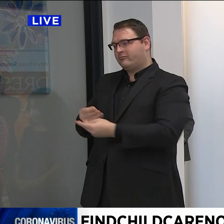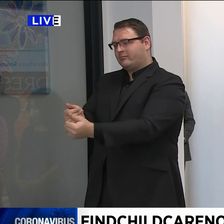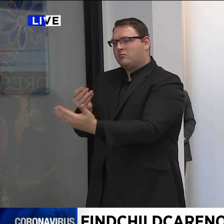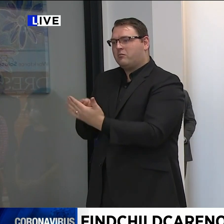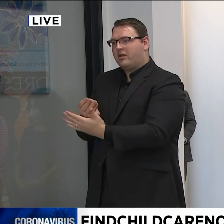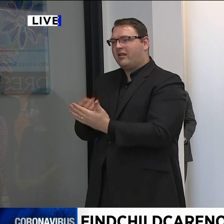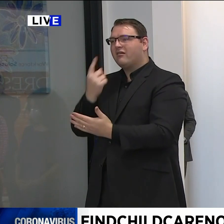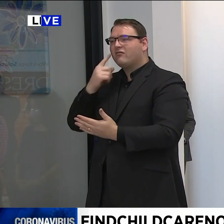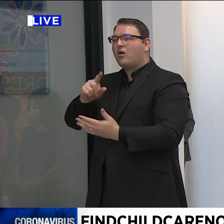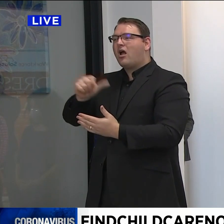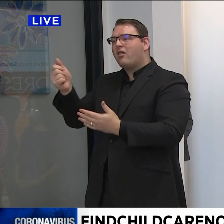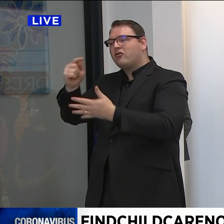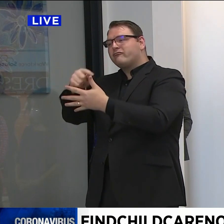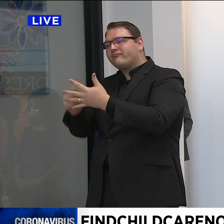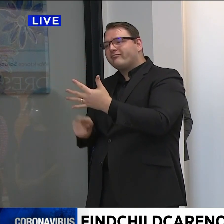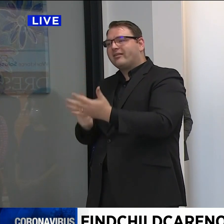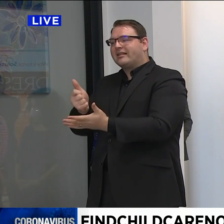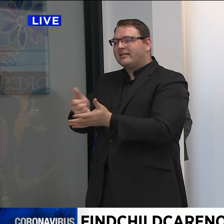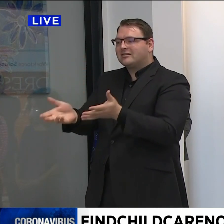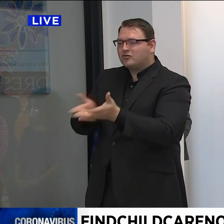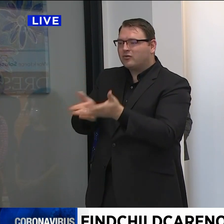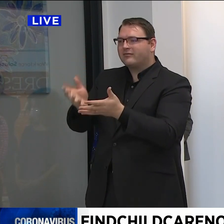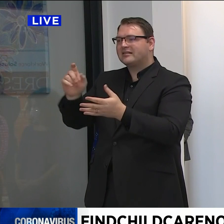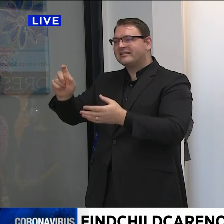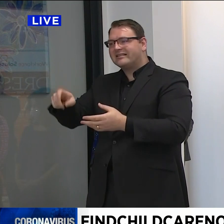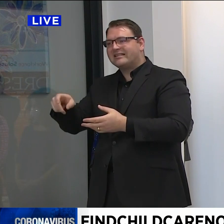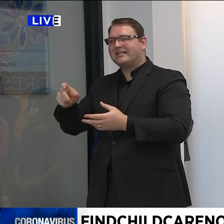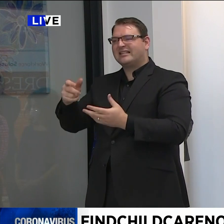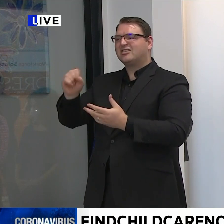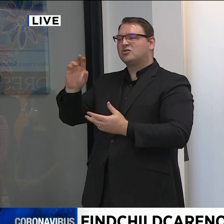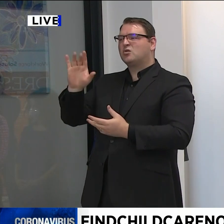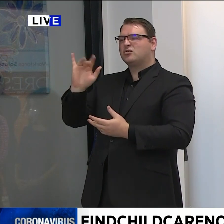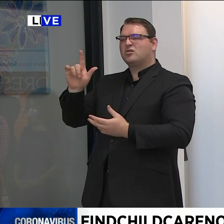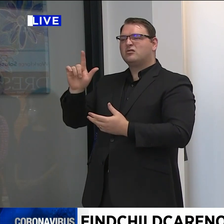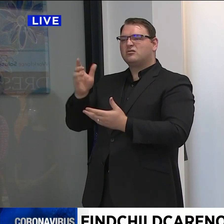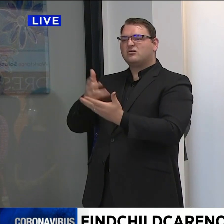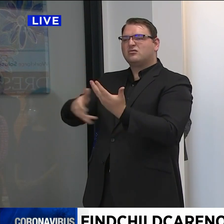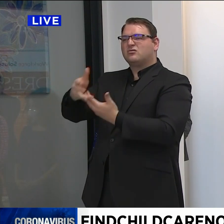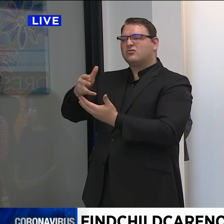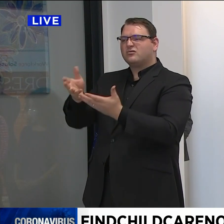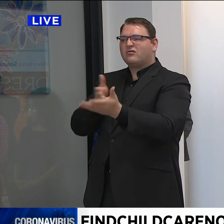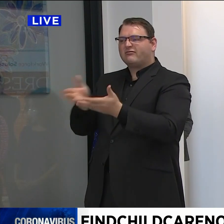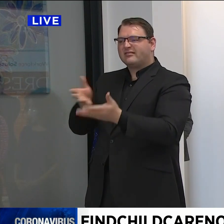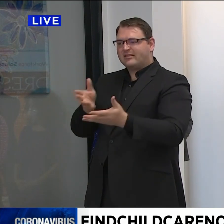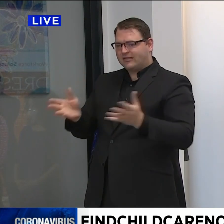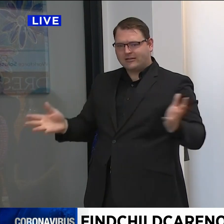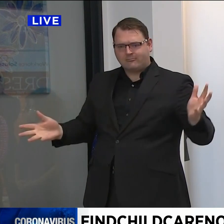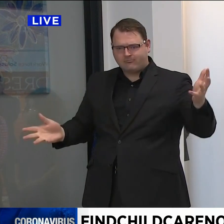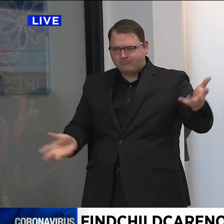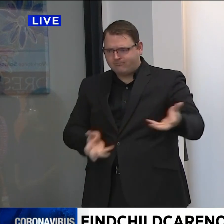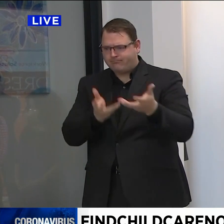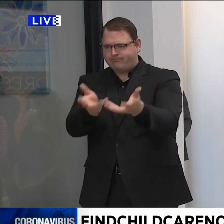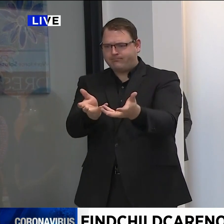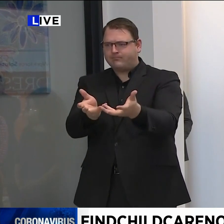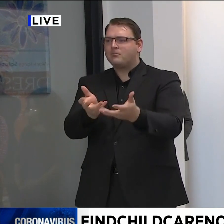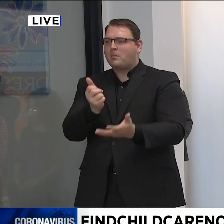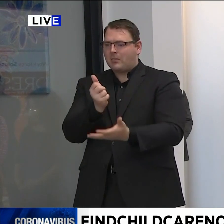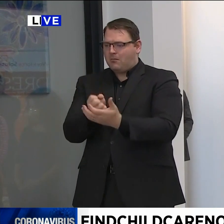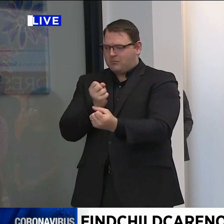we’ve got the system set up the the city right now set up the the city right now is providing the facility. is providing the facility. The county is providing the The county is providing the wraparound wraparound social services and we’re